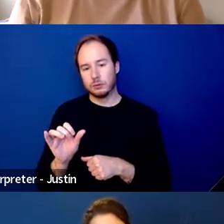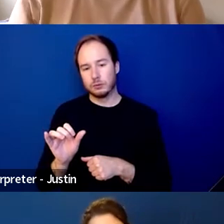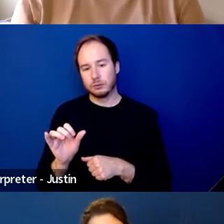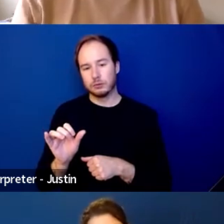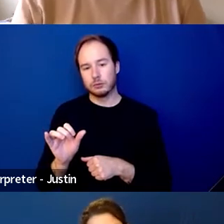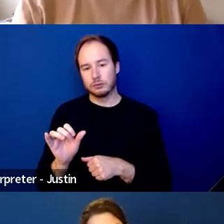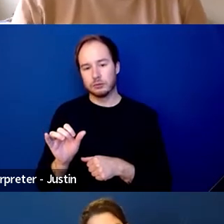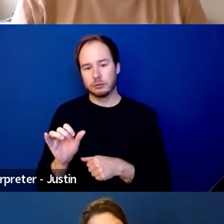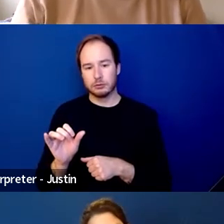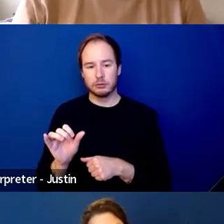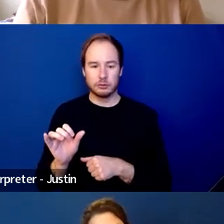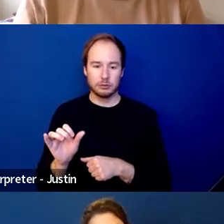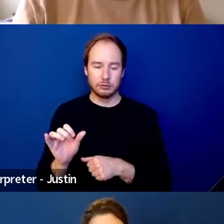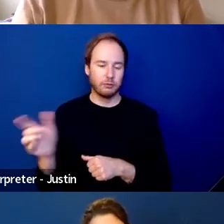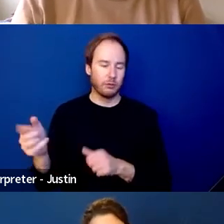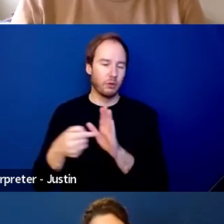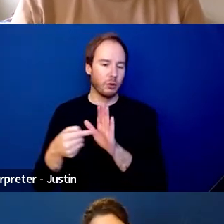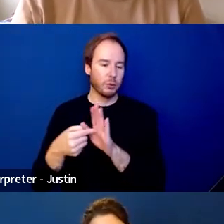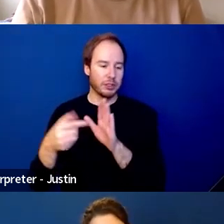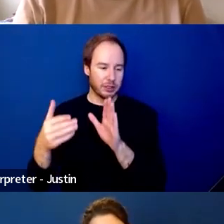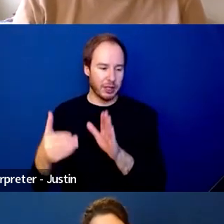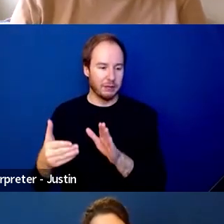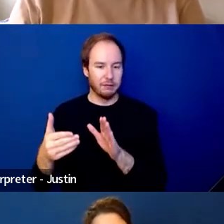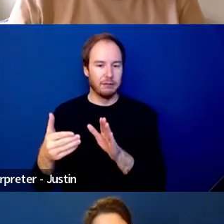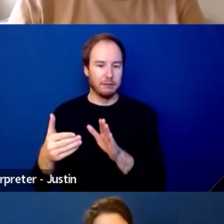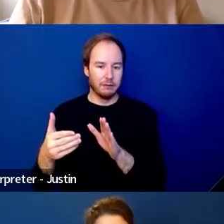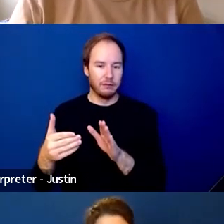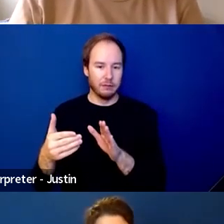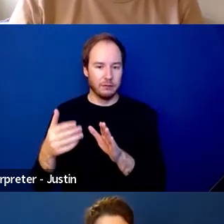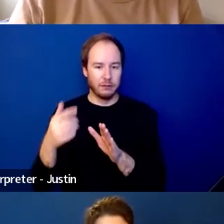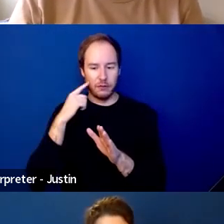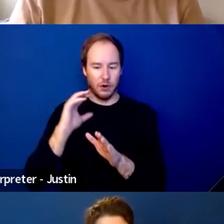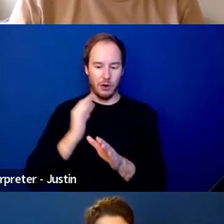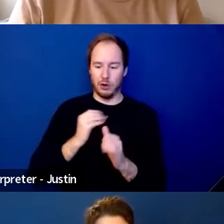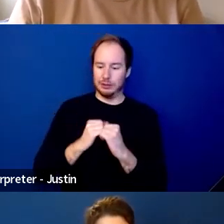both kind of a representative for our team to stay grounded